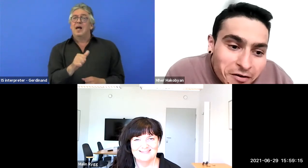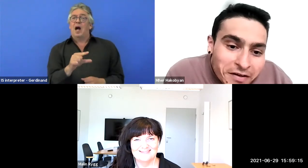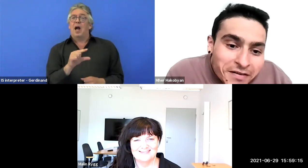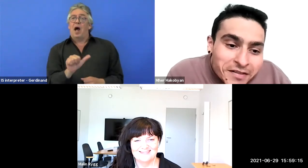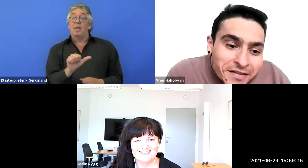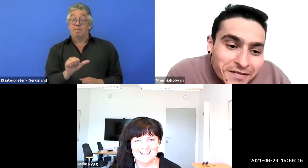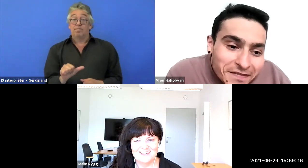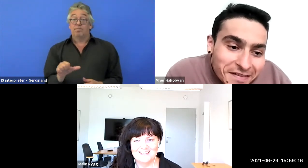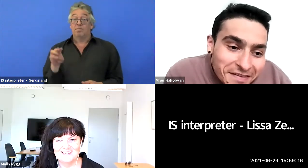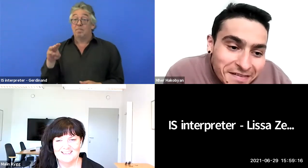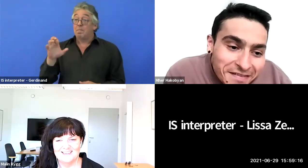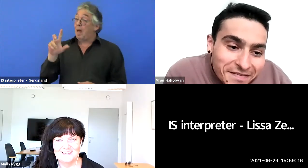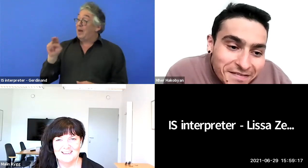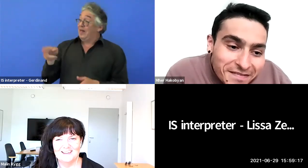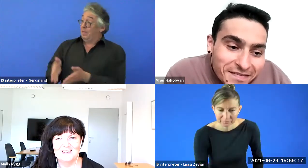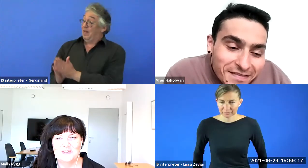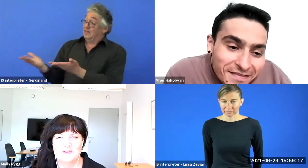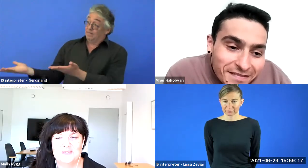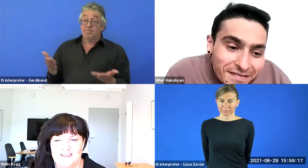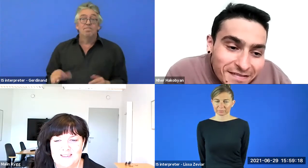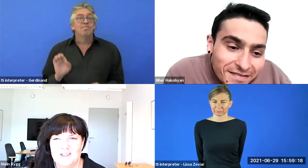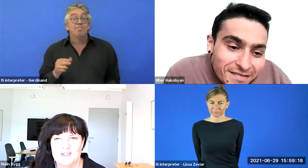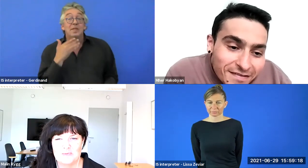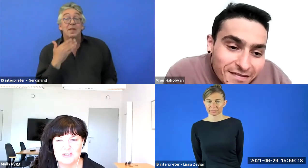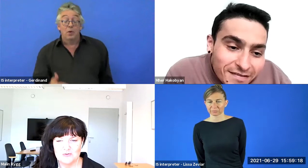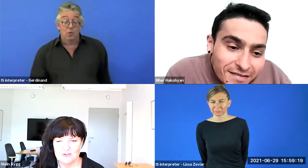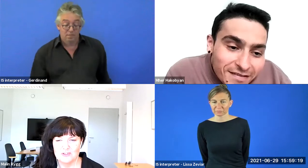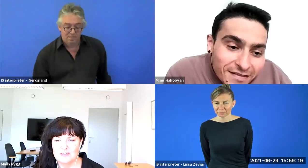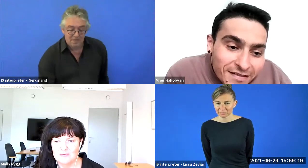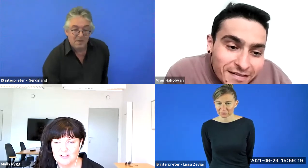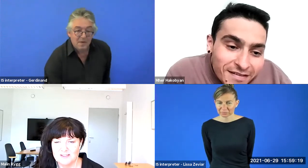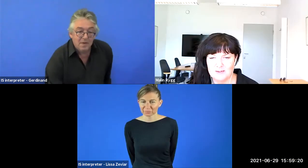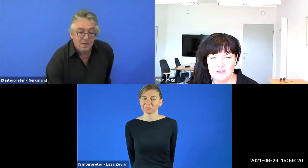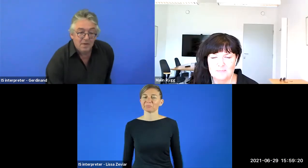Go ahead, please. Thank you. Thank you for inviting me.